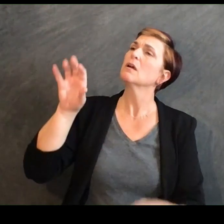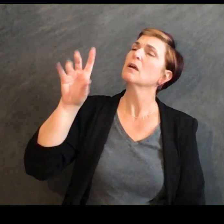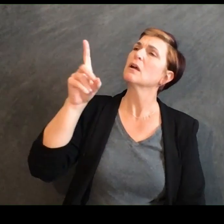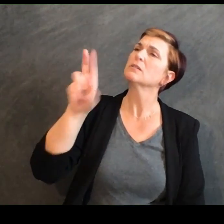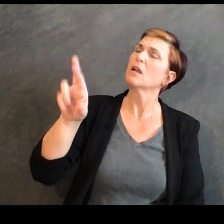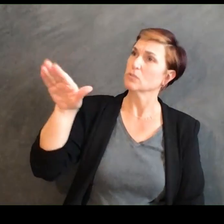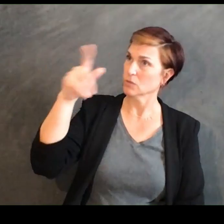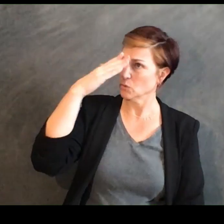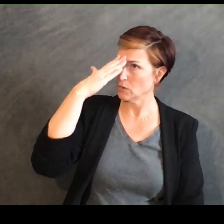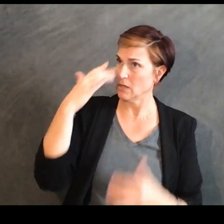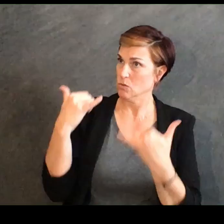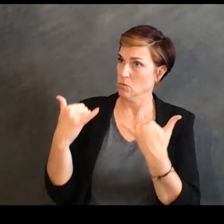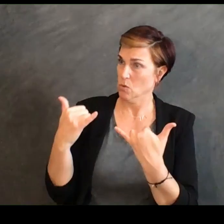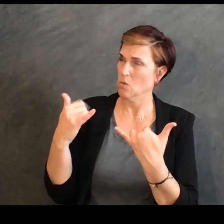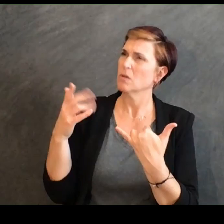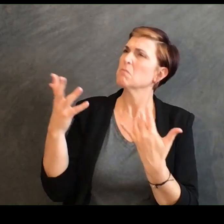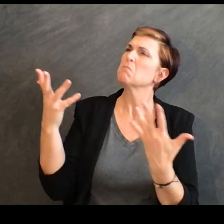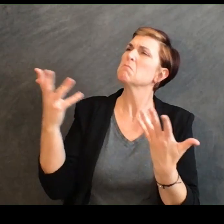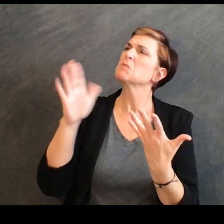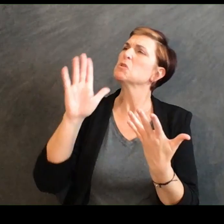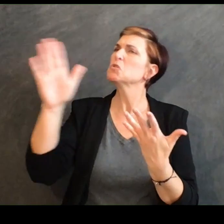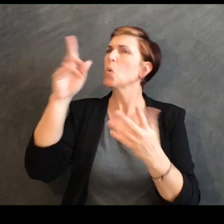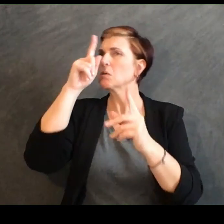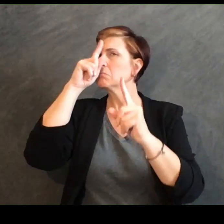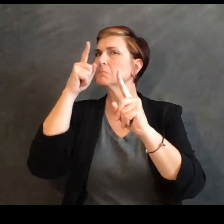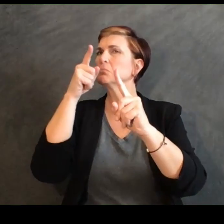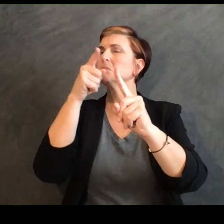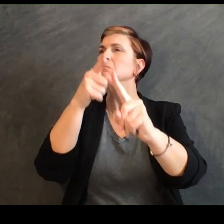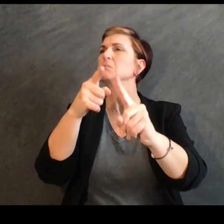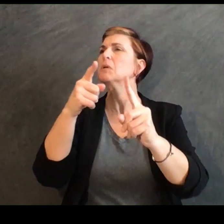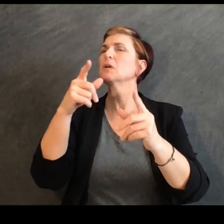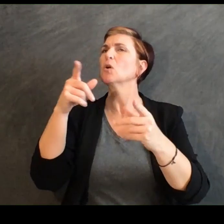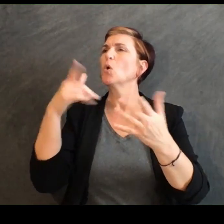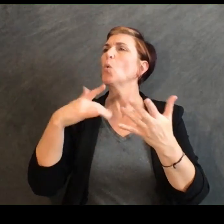trajectory for when this outbreak will peak how long will the American people